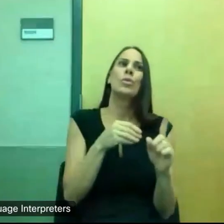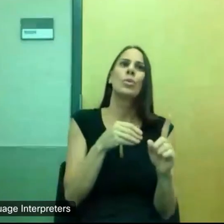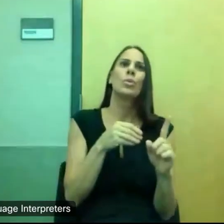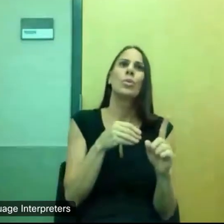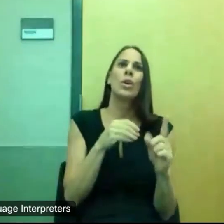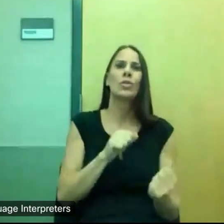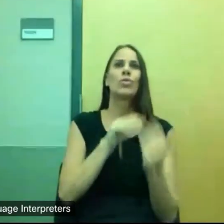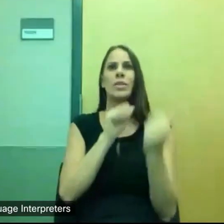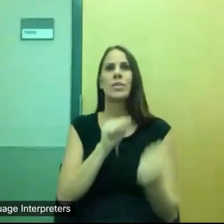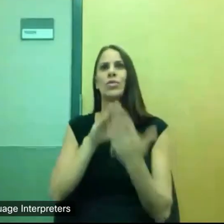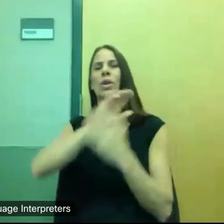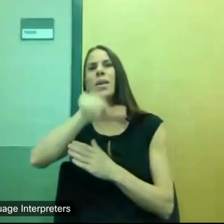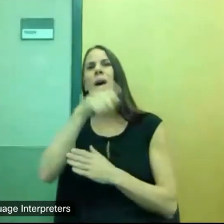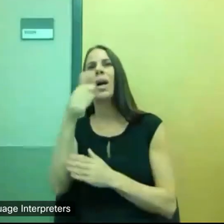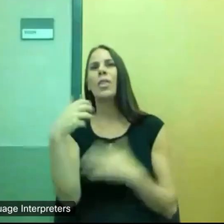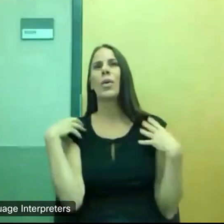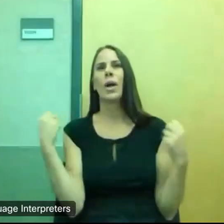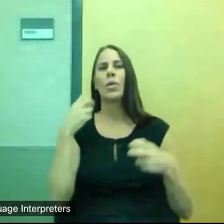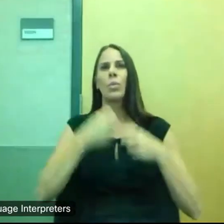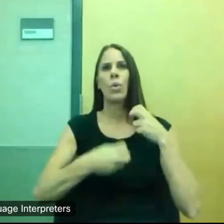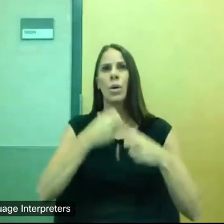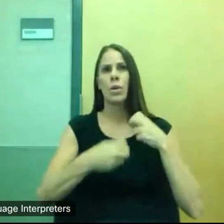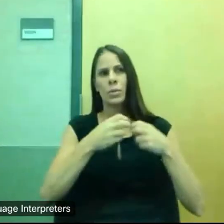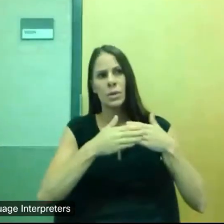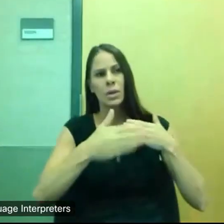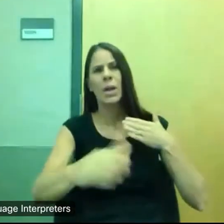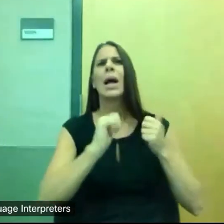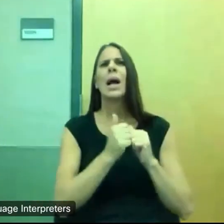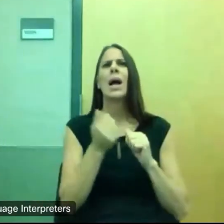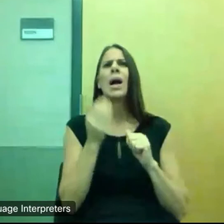Uh, going forward and how do we do that and avoid.